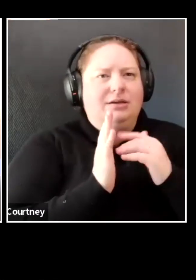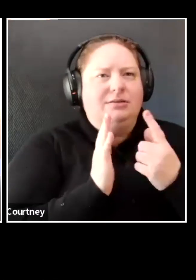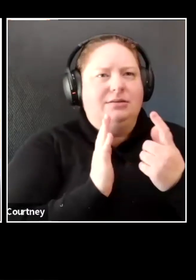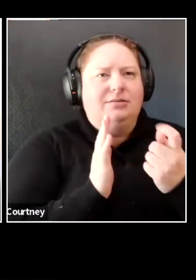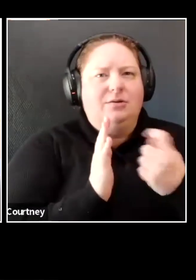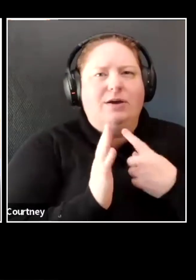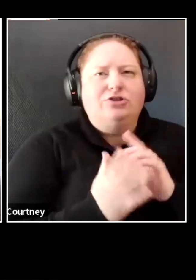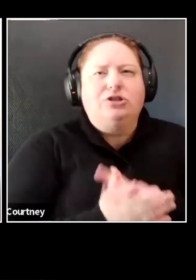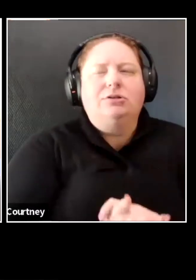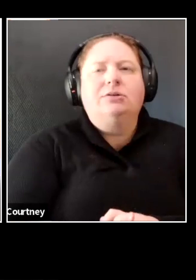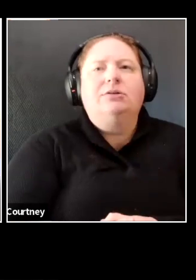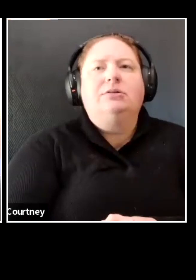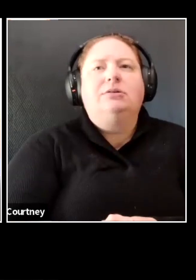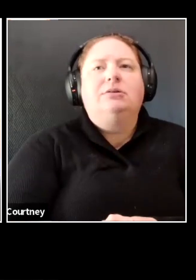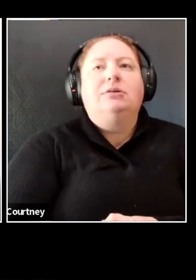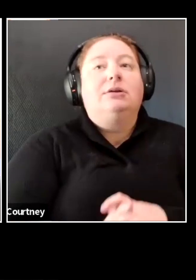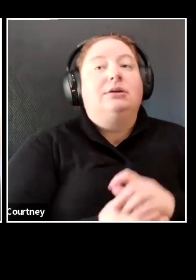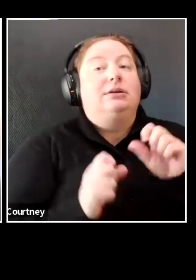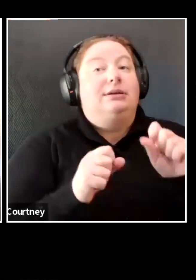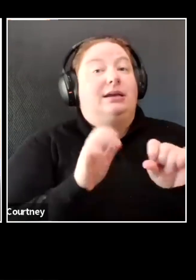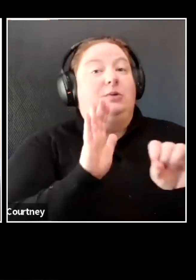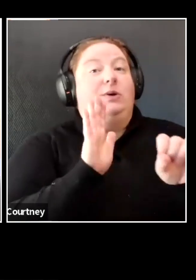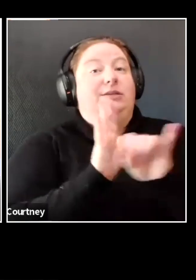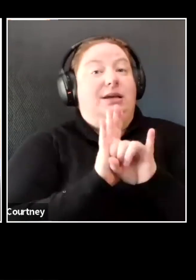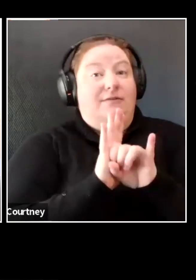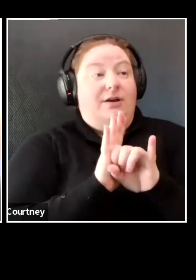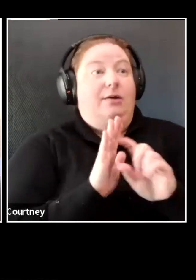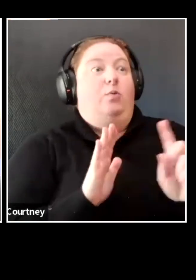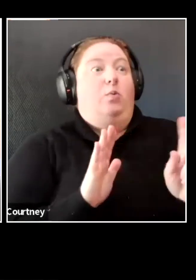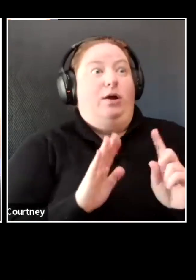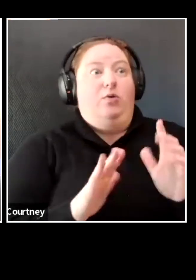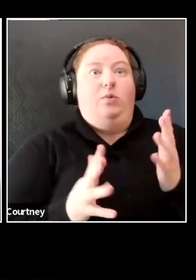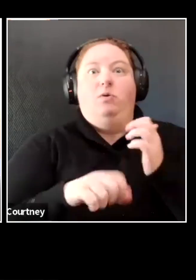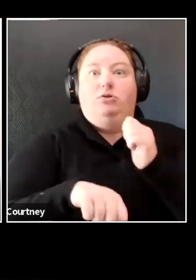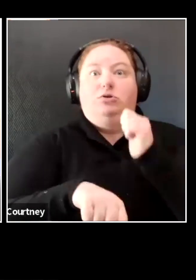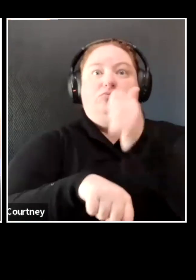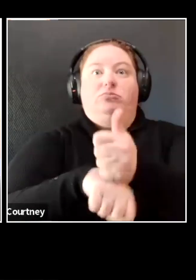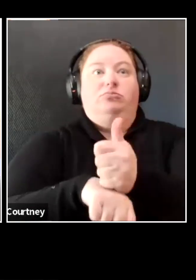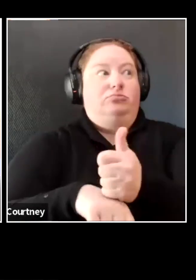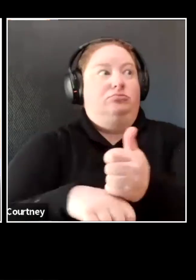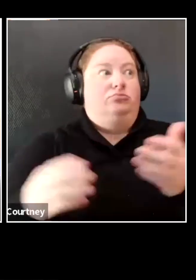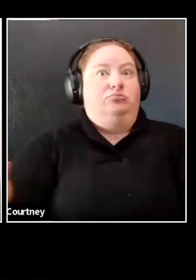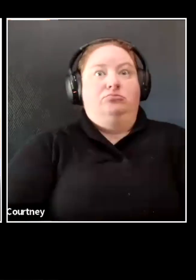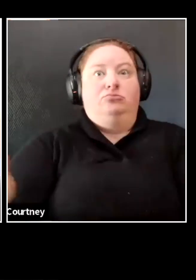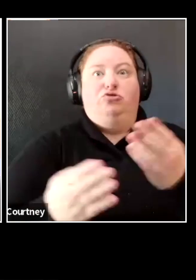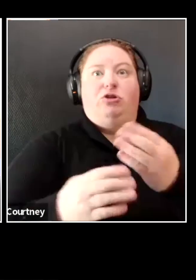is there a way to identify places where crossing guards might be helpful? So I I think you know if